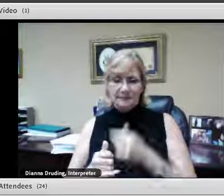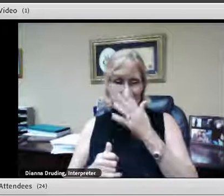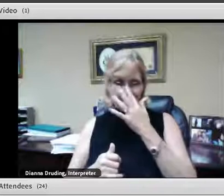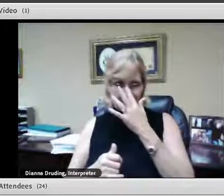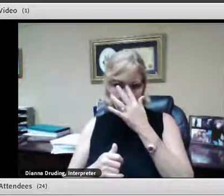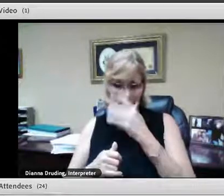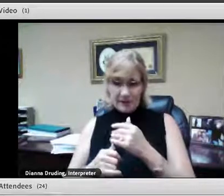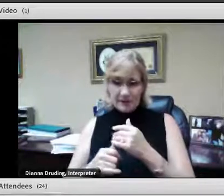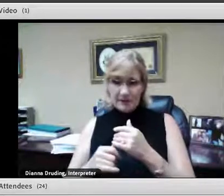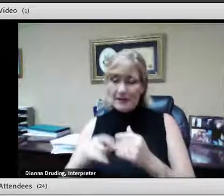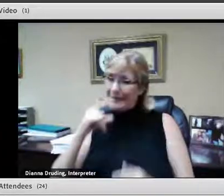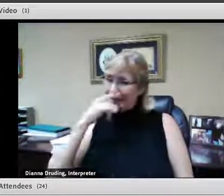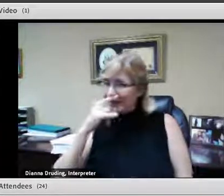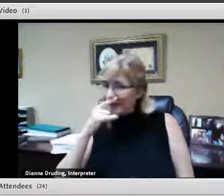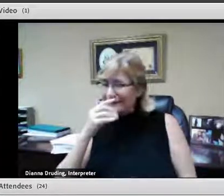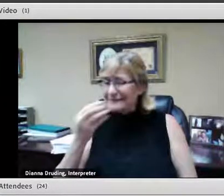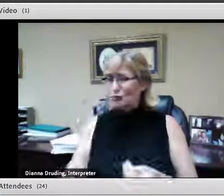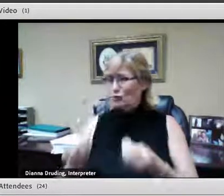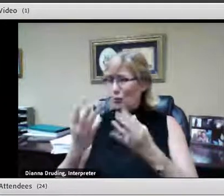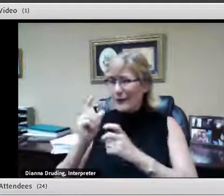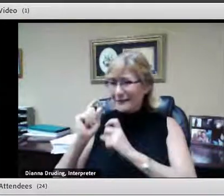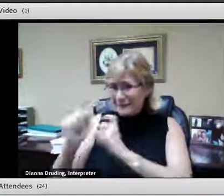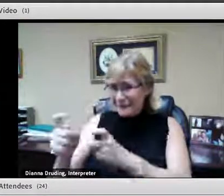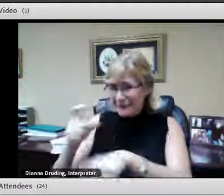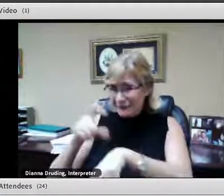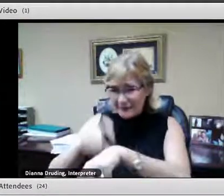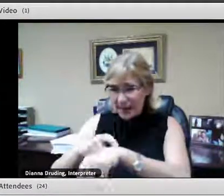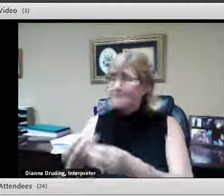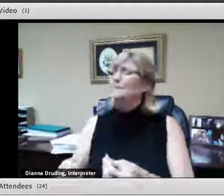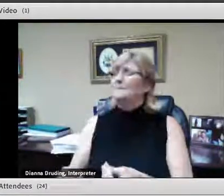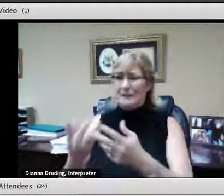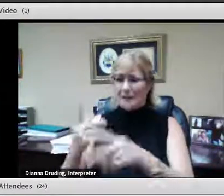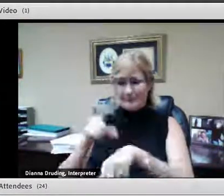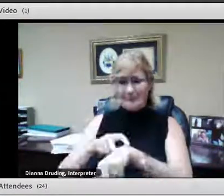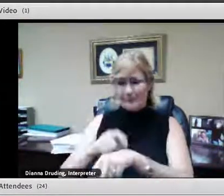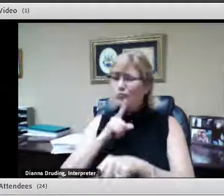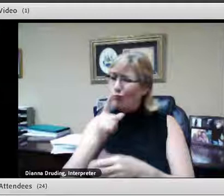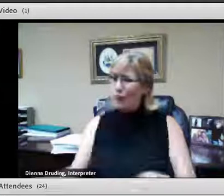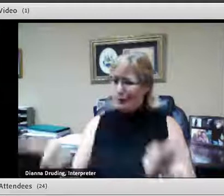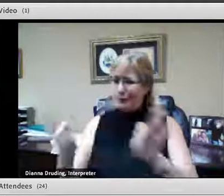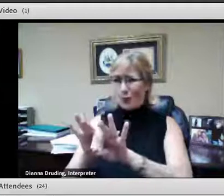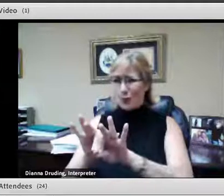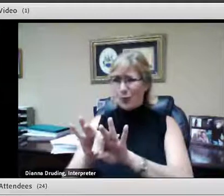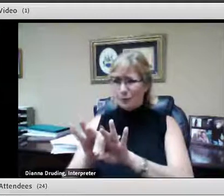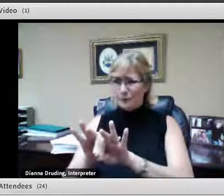Give kids as much time as you can. You know, processing time is immensely important.